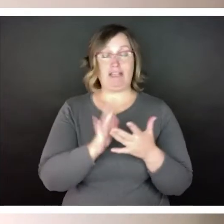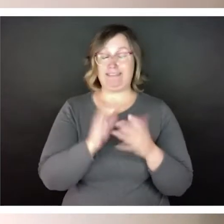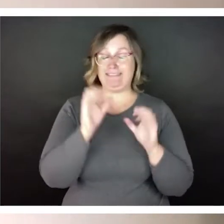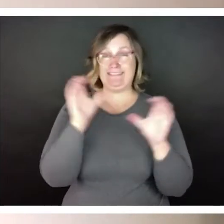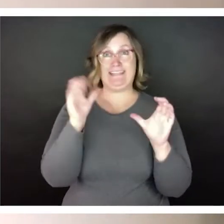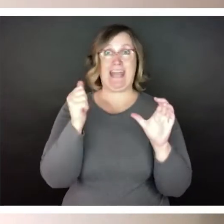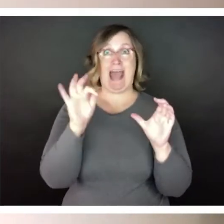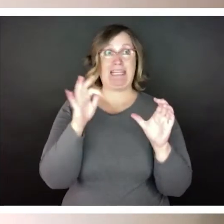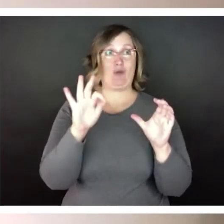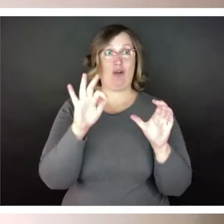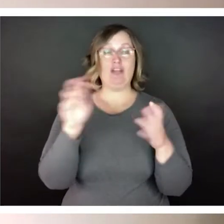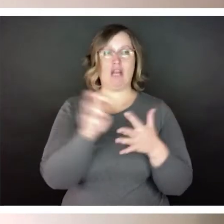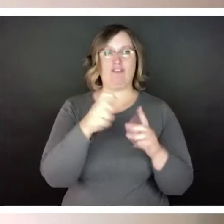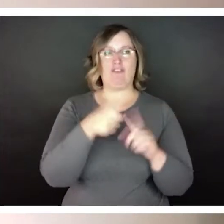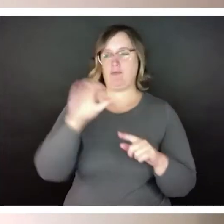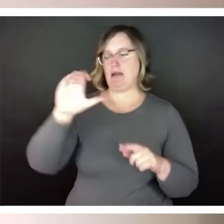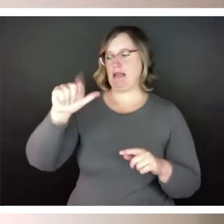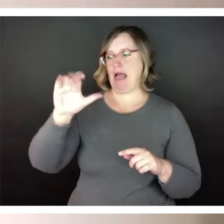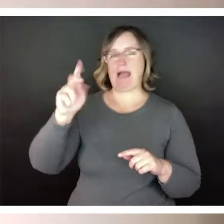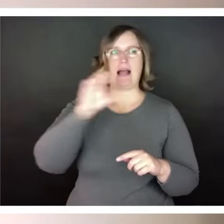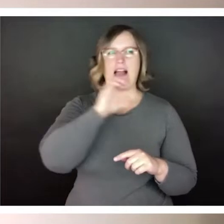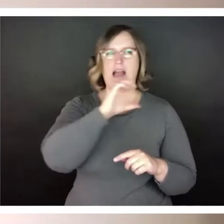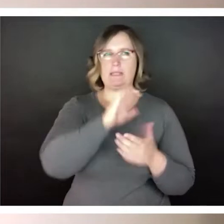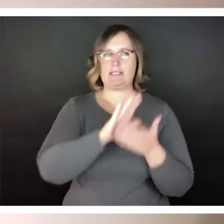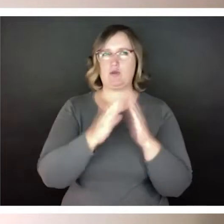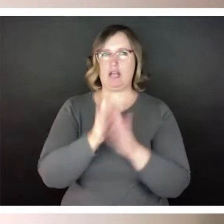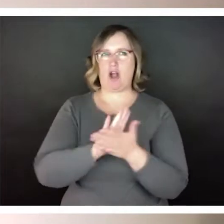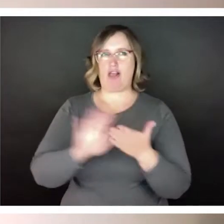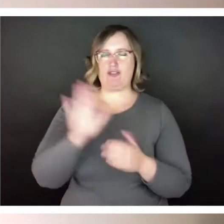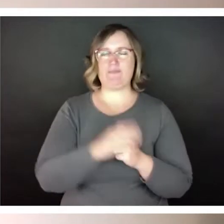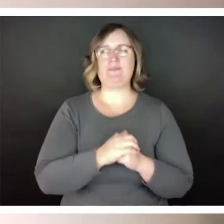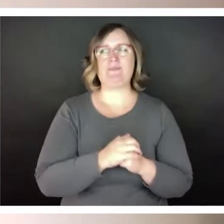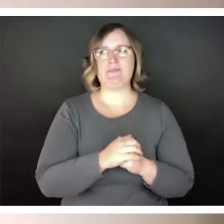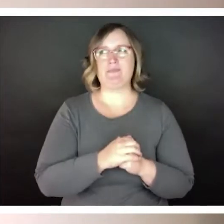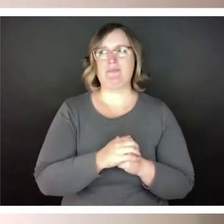transferring in from Clackamas community college. I remember quite vividly walking into my first class